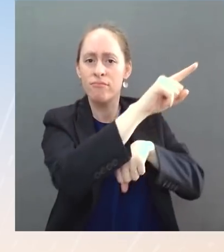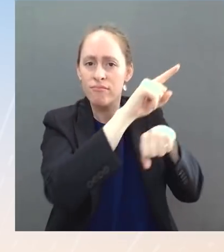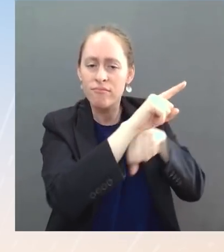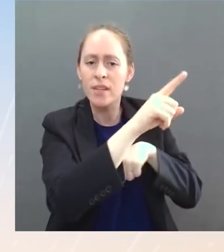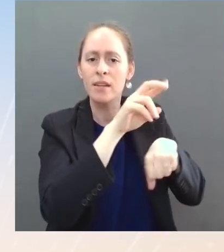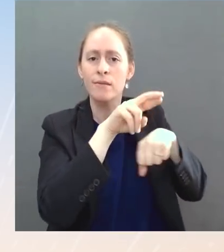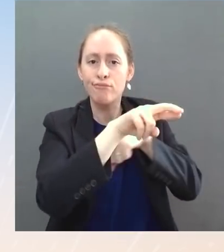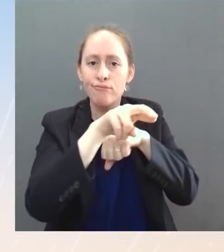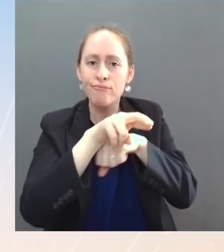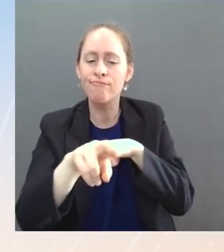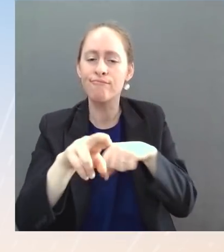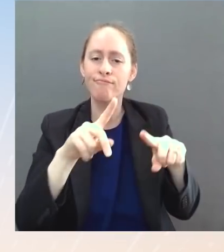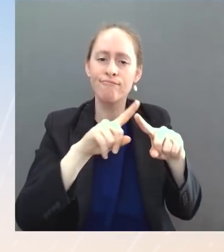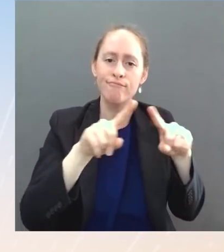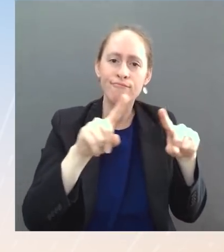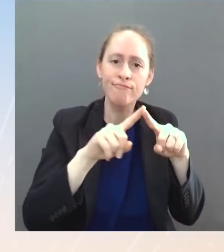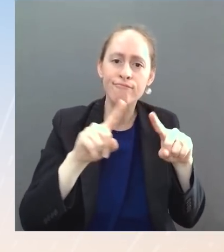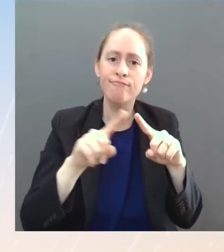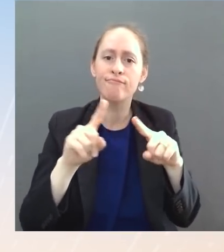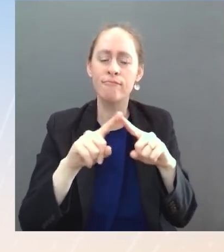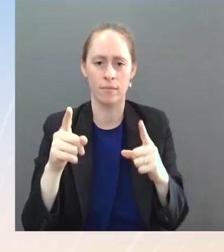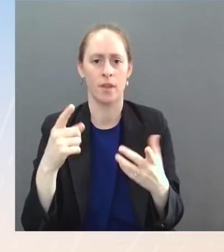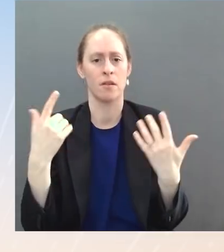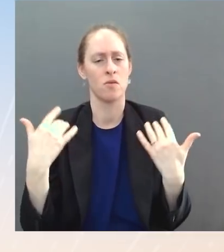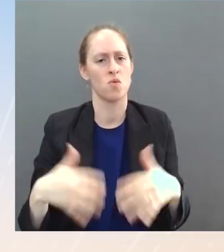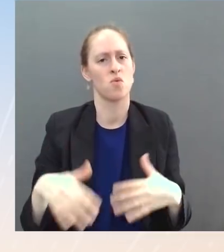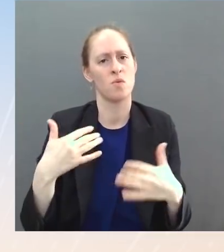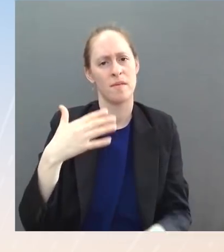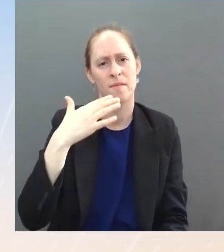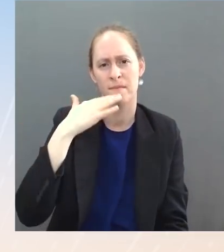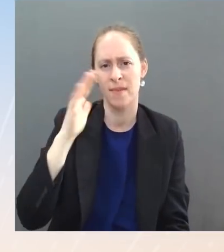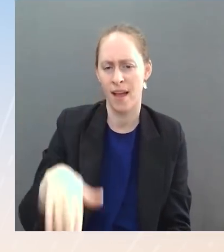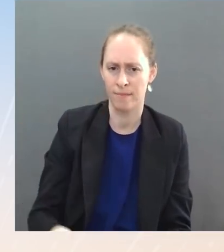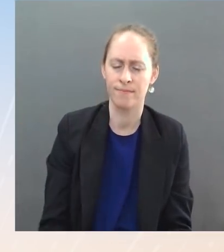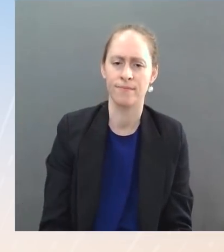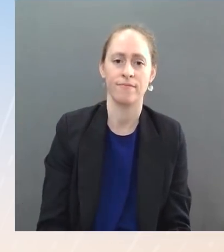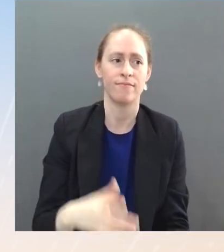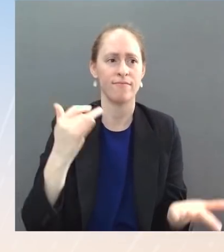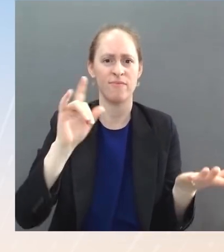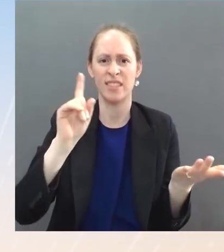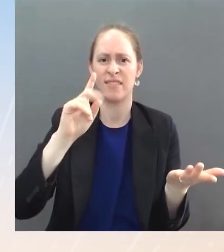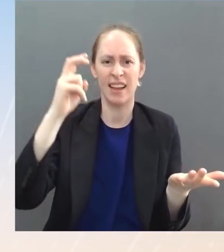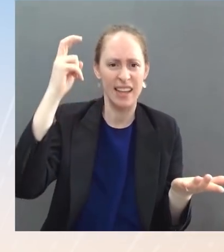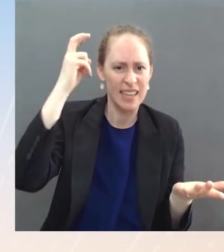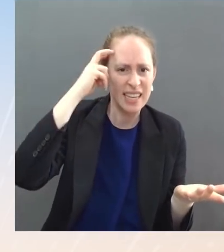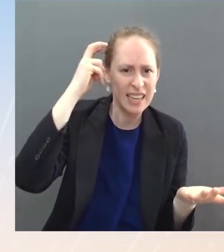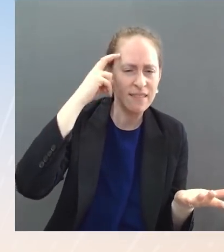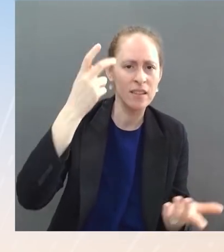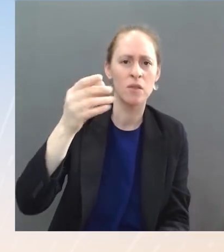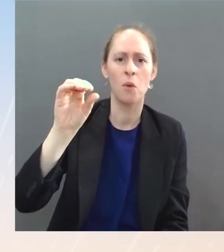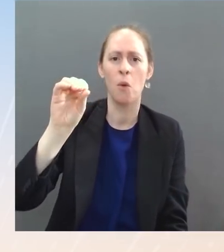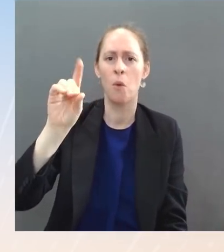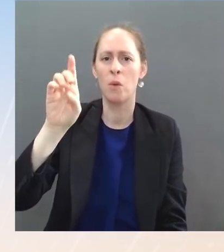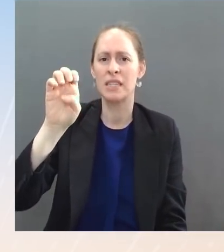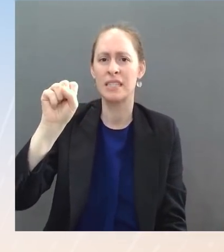including against cities like Kyiv, Odesa, Kharkiv, and Lviv. Russia's goal, in the end,